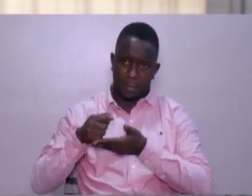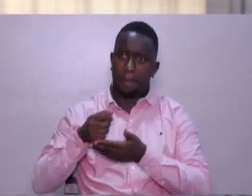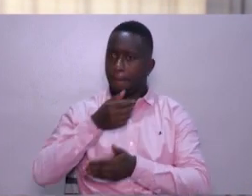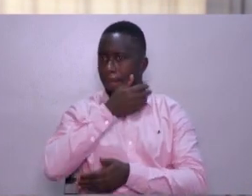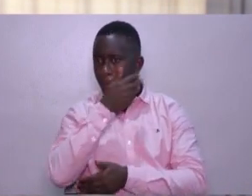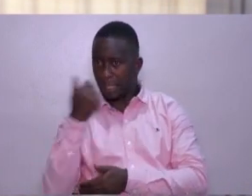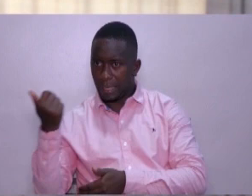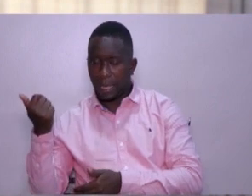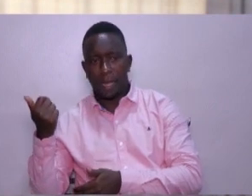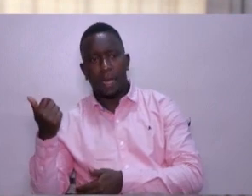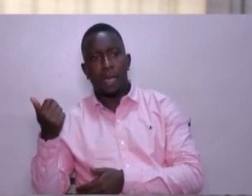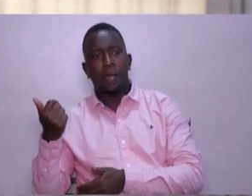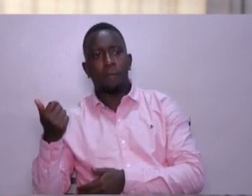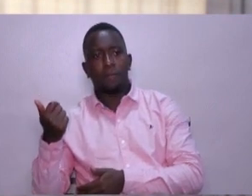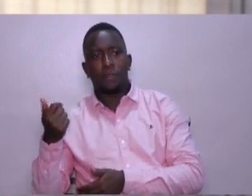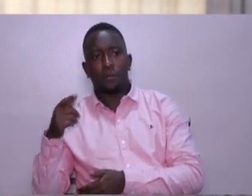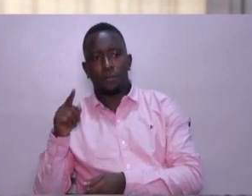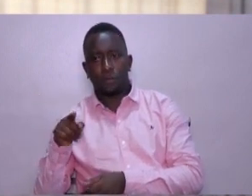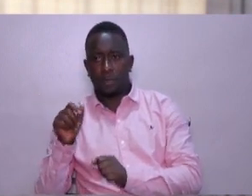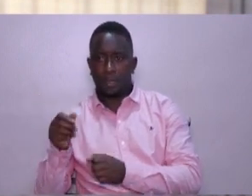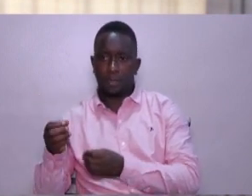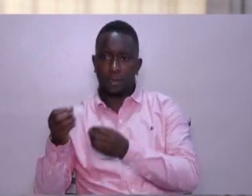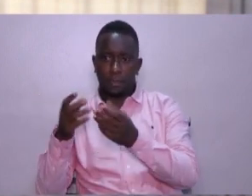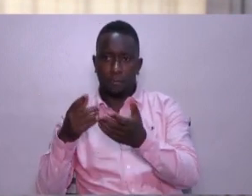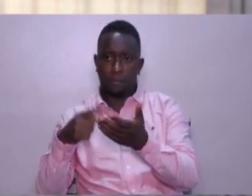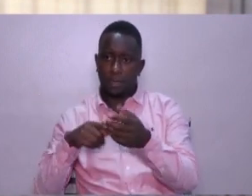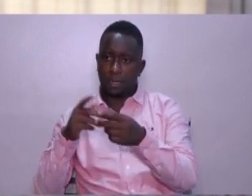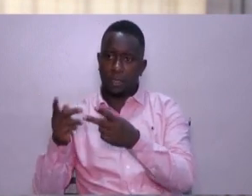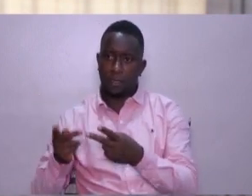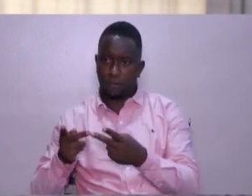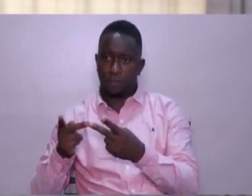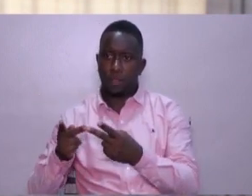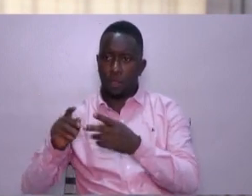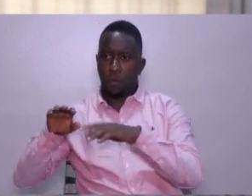you can give the video or give a link to a specific video